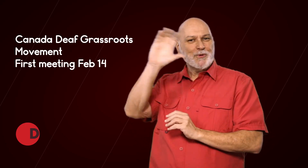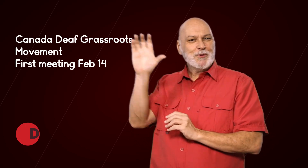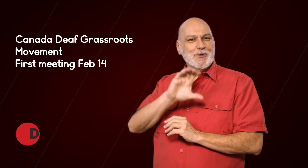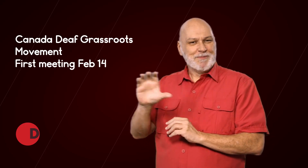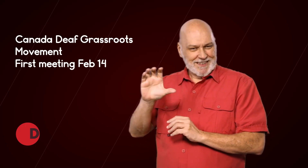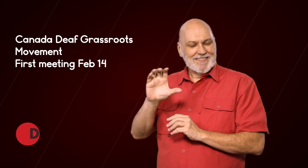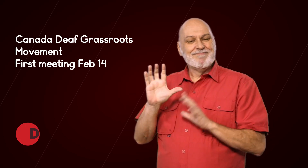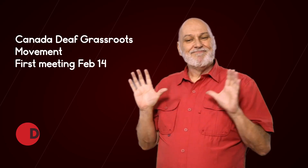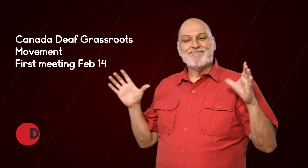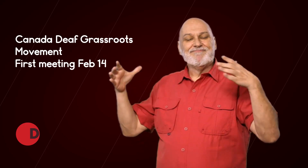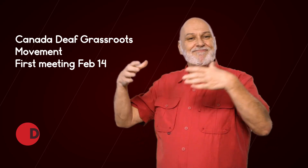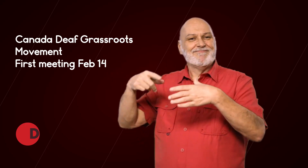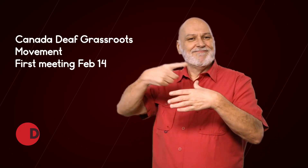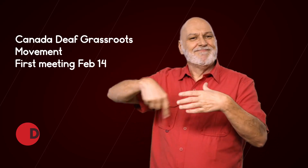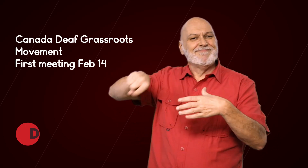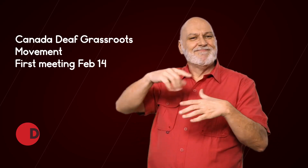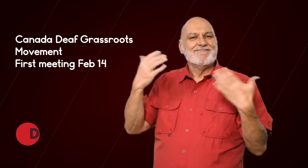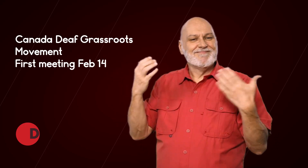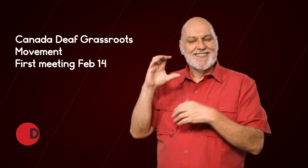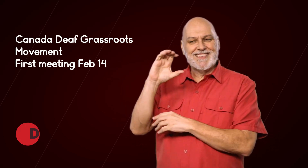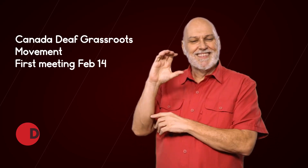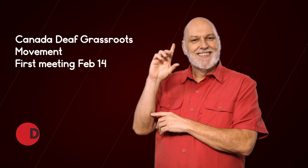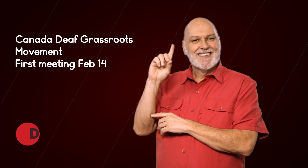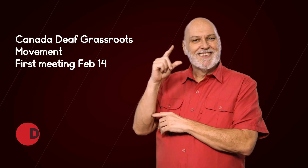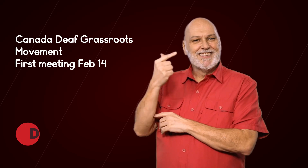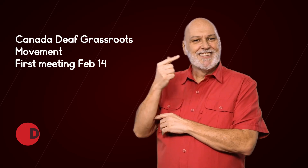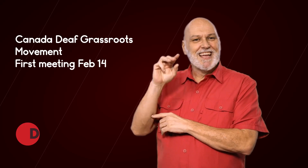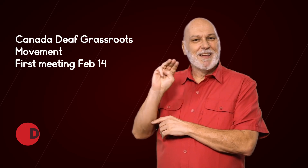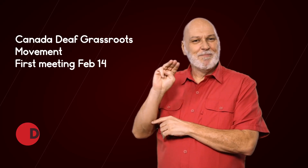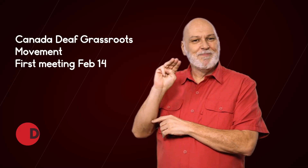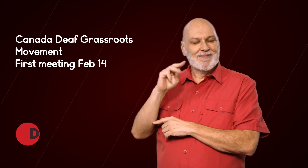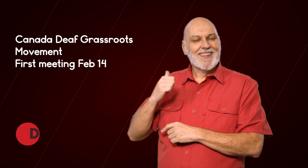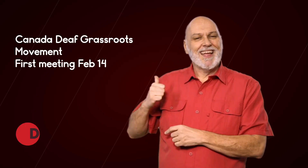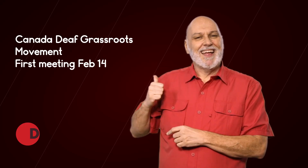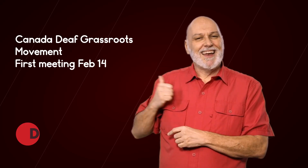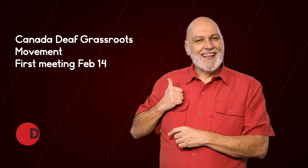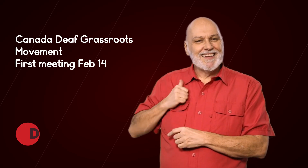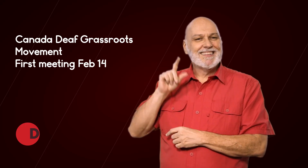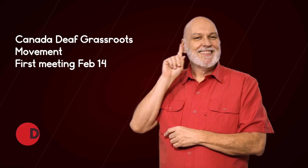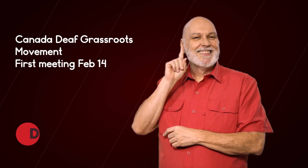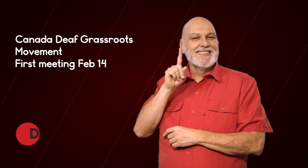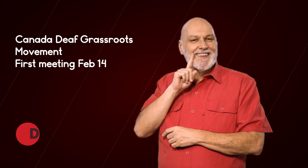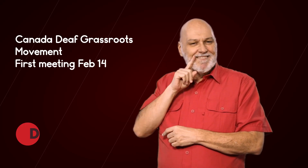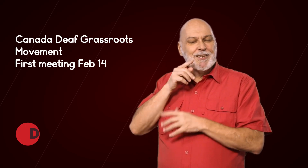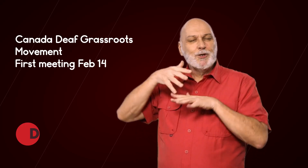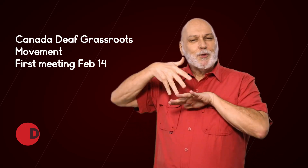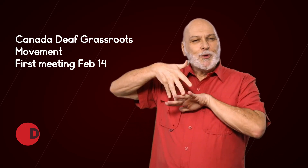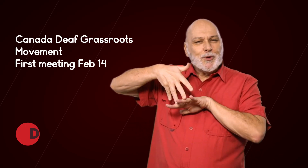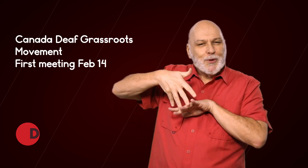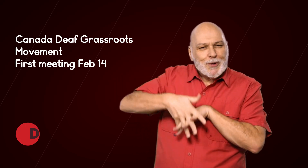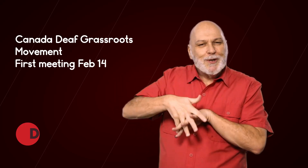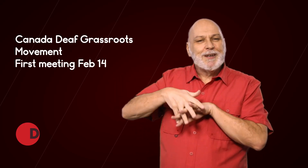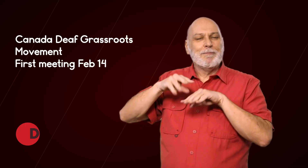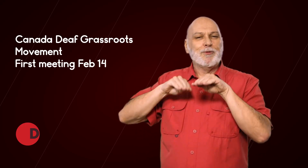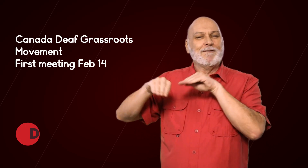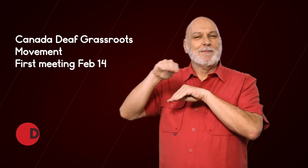the first formal meeting of “Canada Deaf Grassroots Movement” (CDGM)